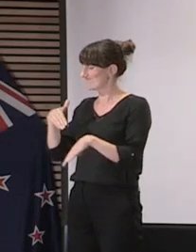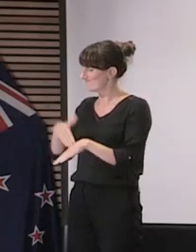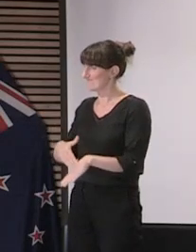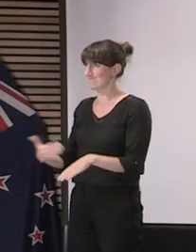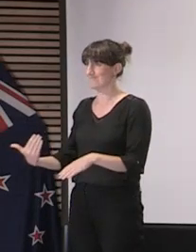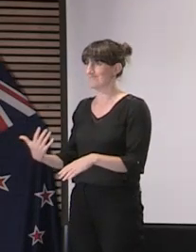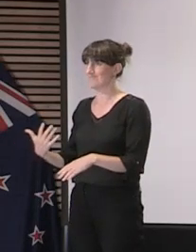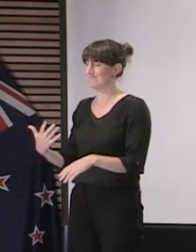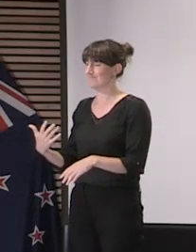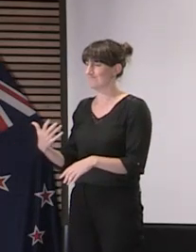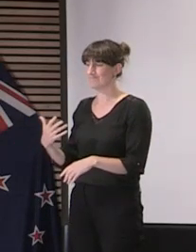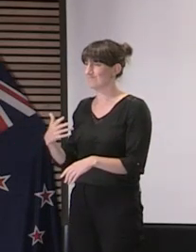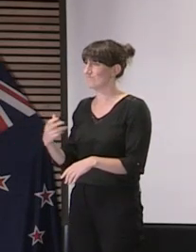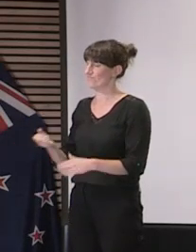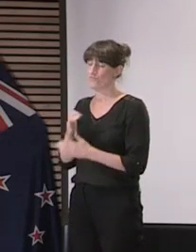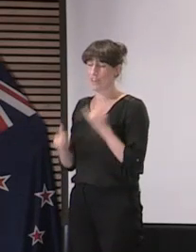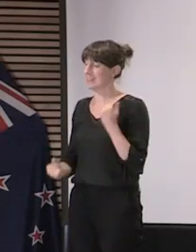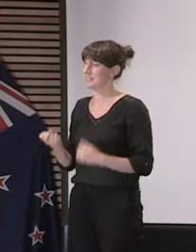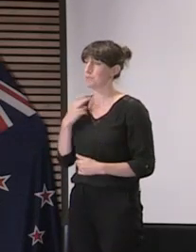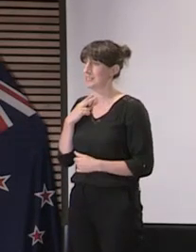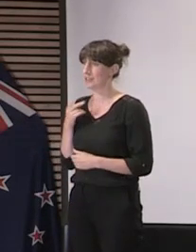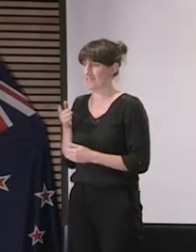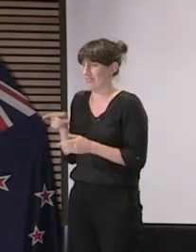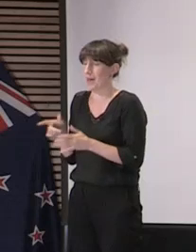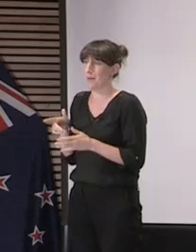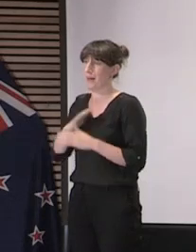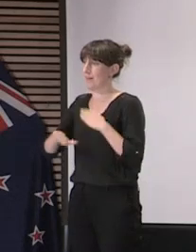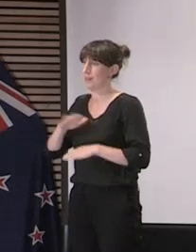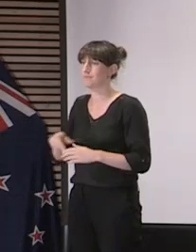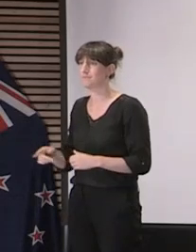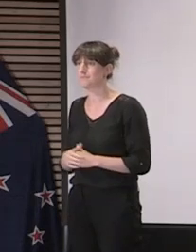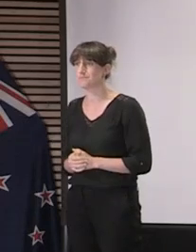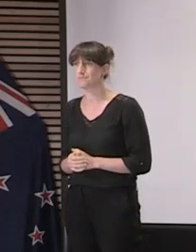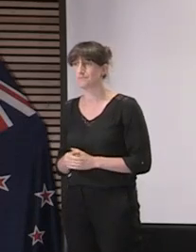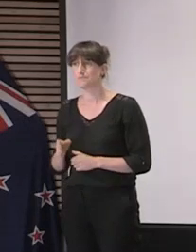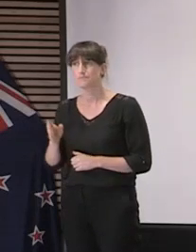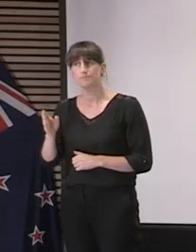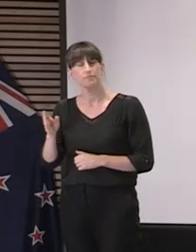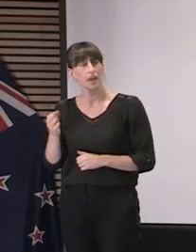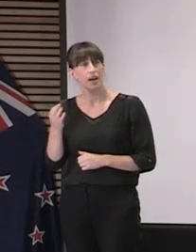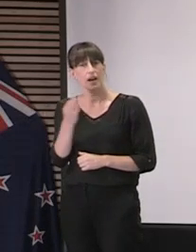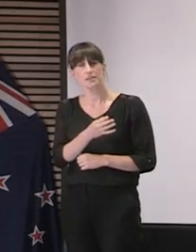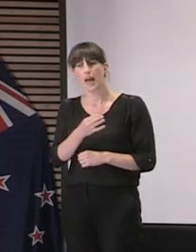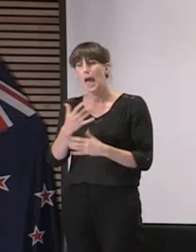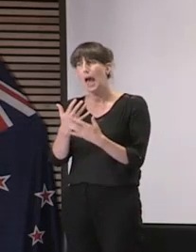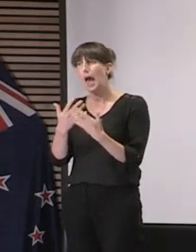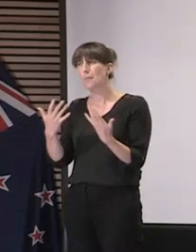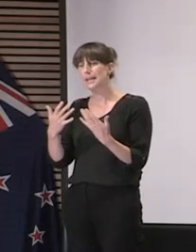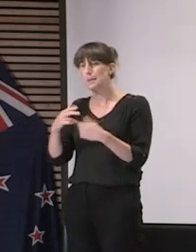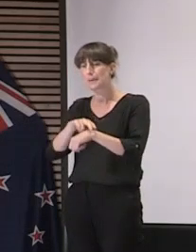are either thoughtless or particularly malicious. We've seen both. It's very disappointing. REPORTER: How